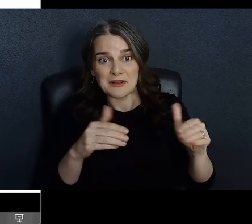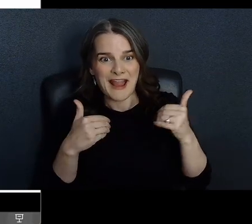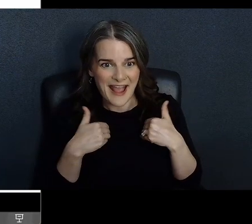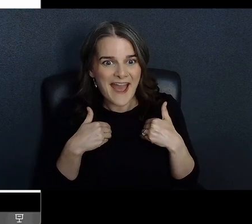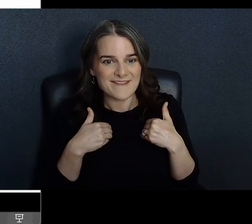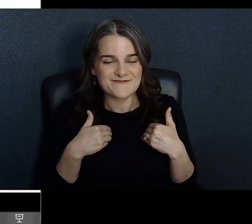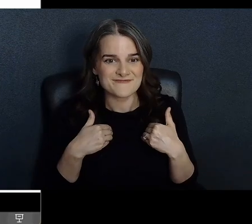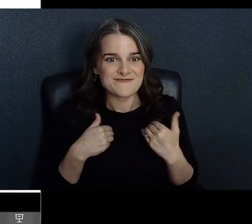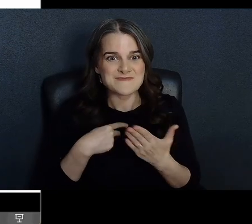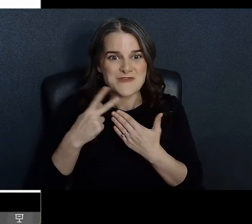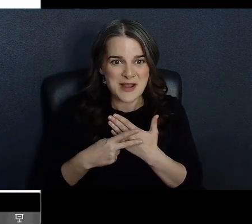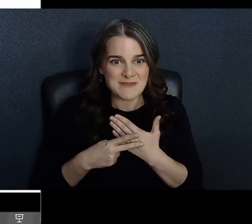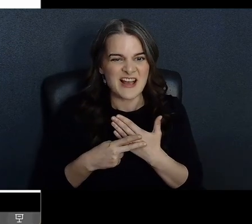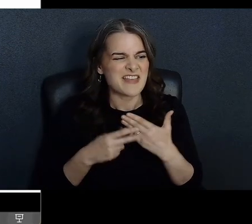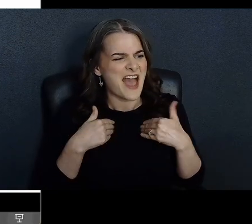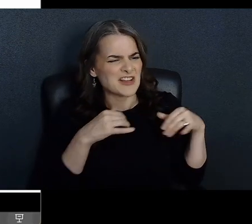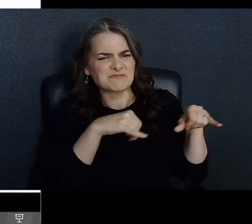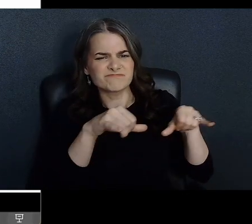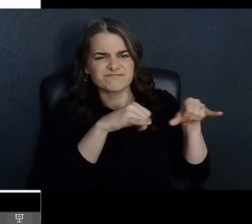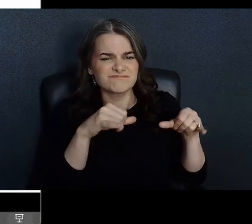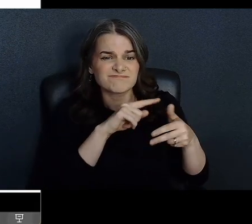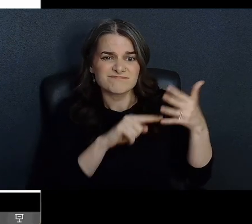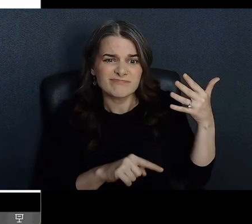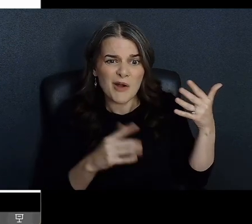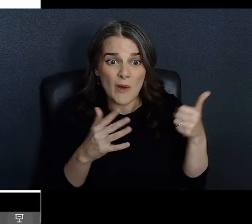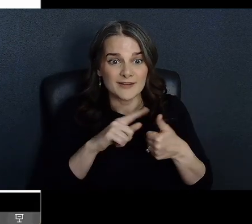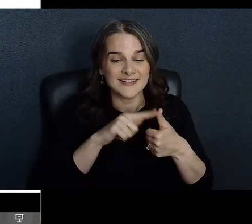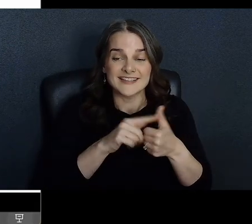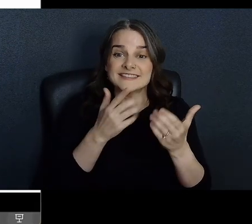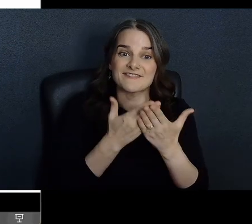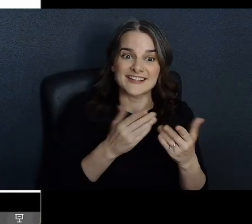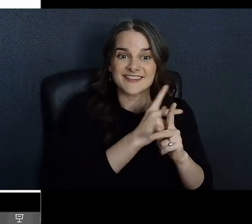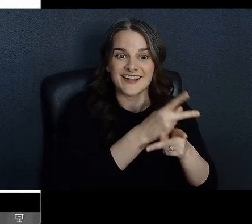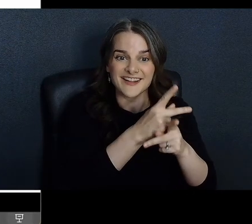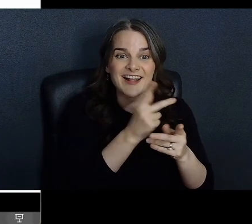such as having a device lending library, durable medical equipment utilization